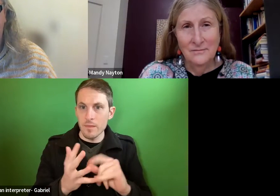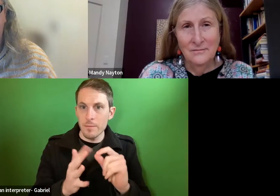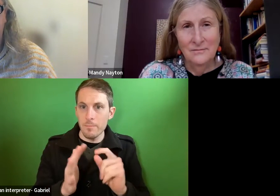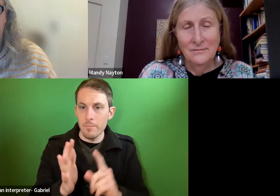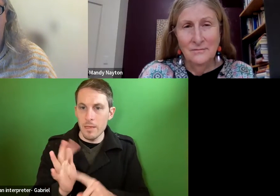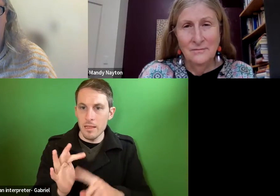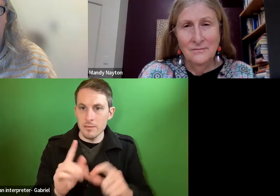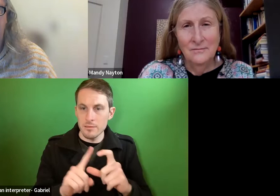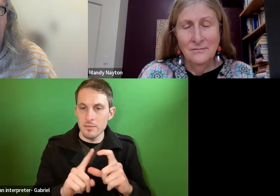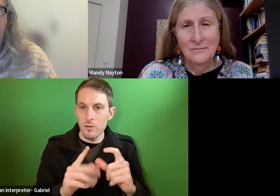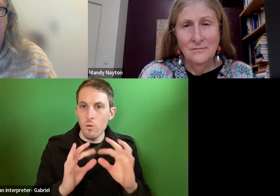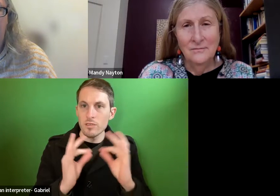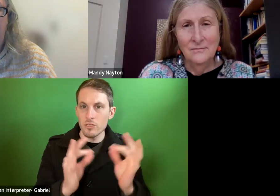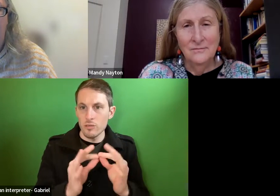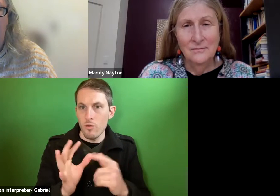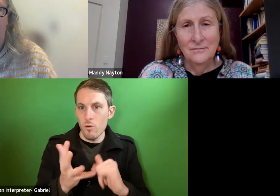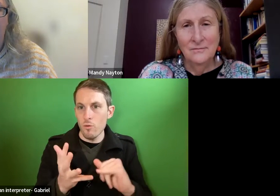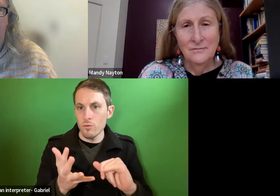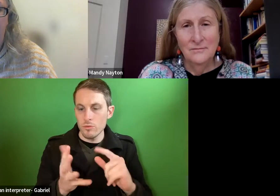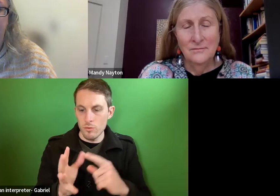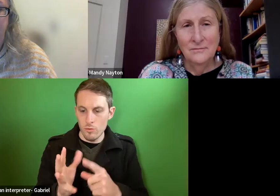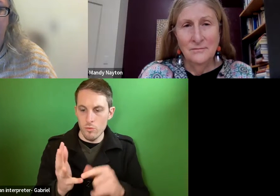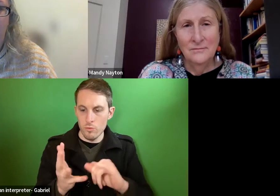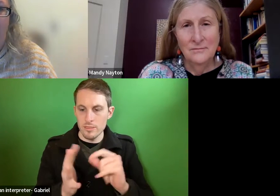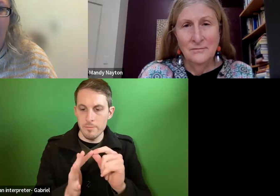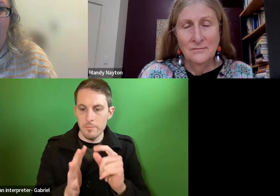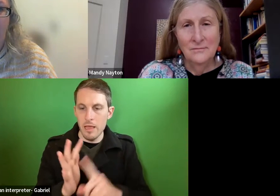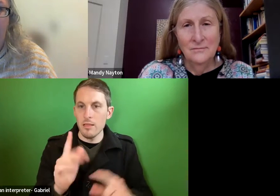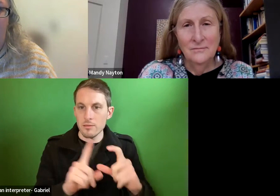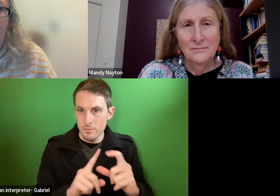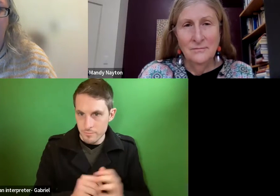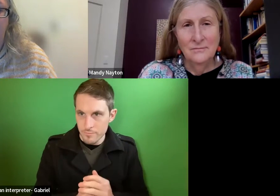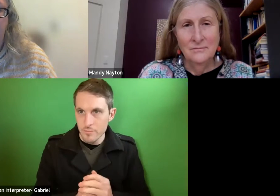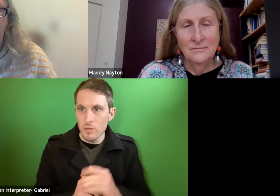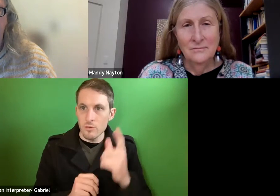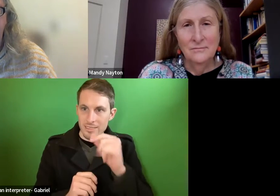across Australia are spelled and you can see more about Mandy and her experience